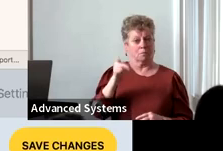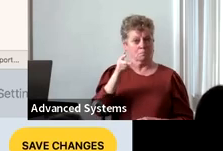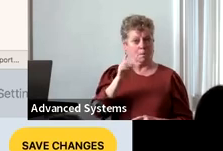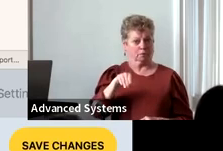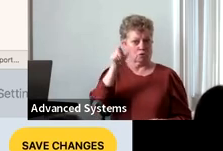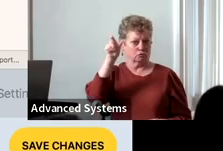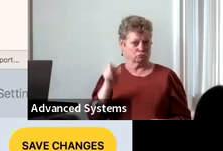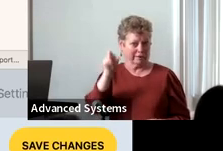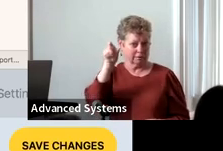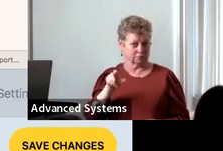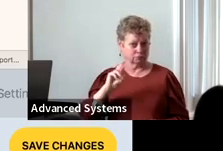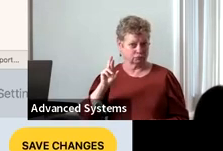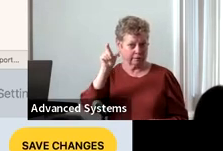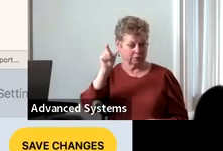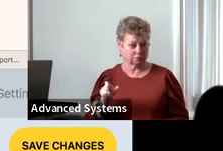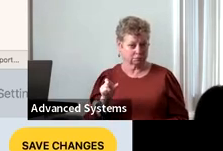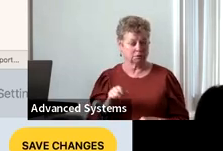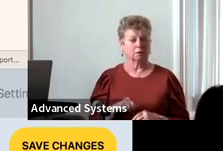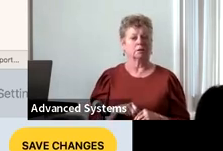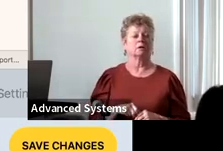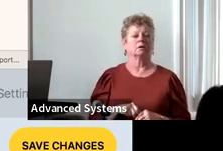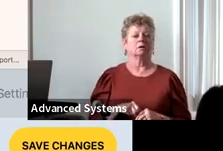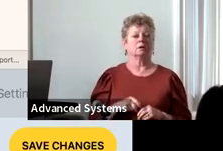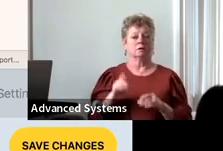The stories that show up on the right-hand side here,